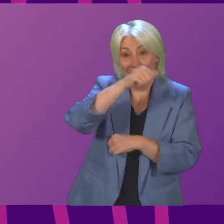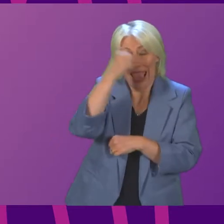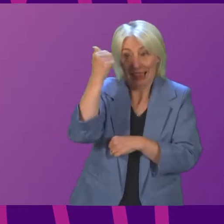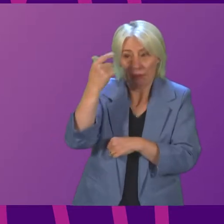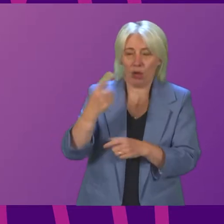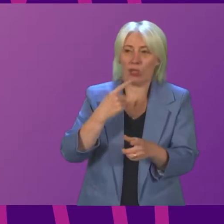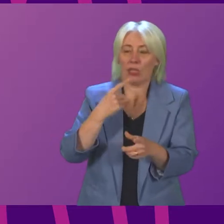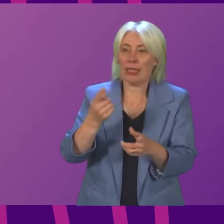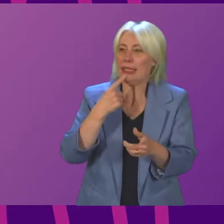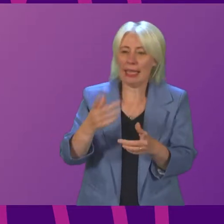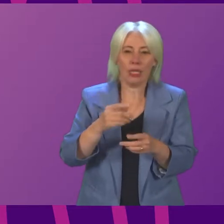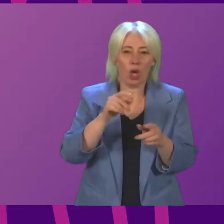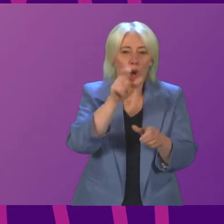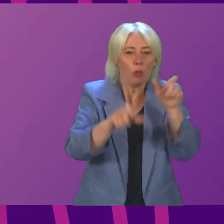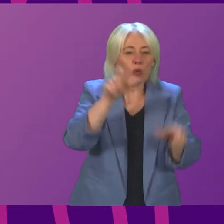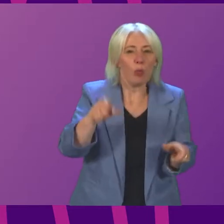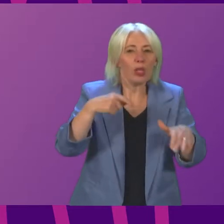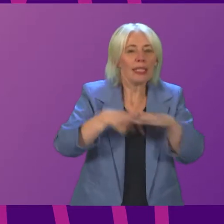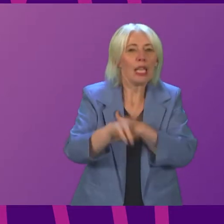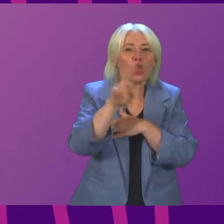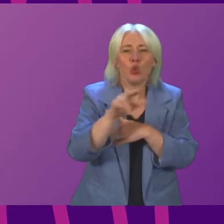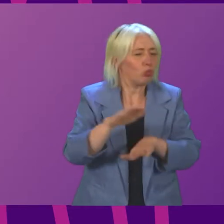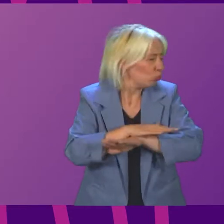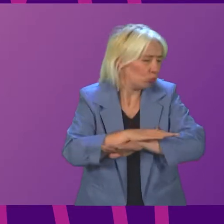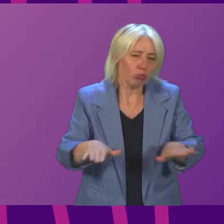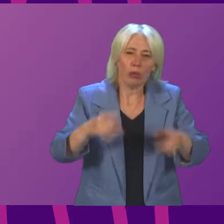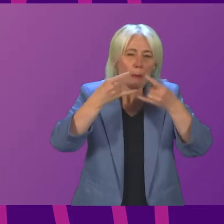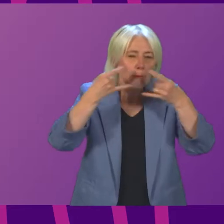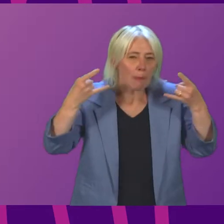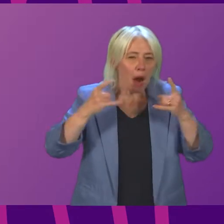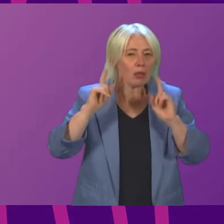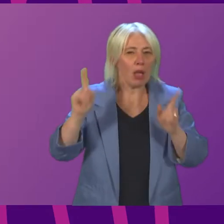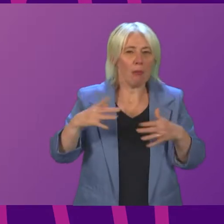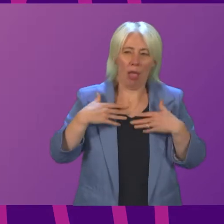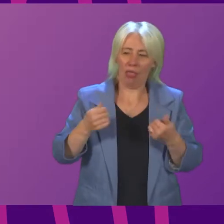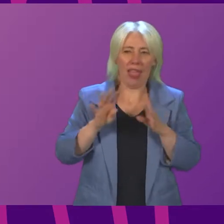should not have to wear masks in schools, yet he disregarded the advice. The Government’s